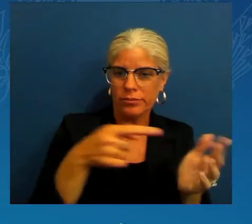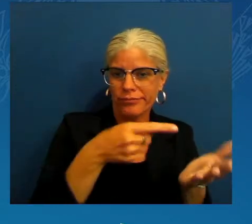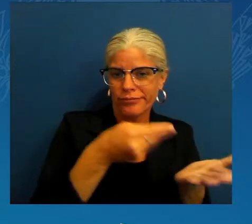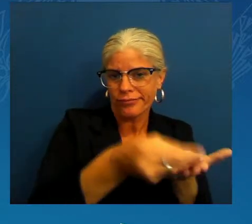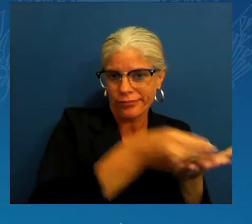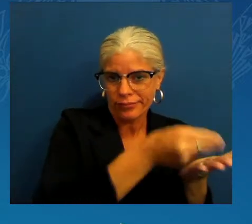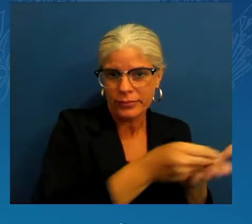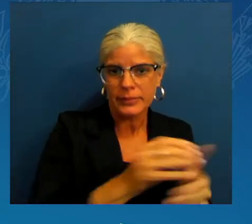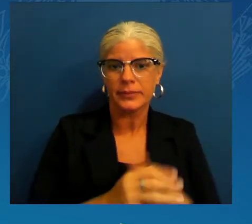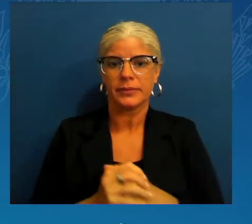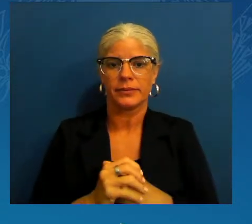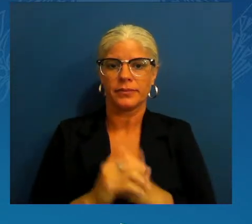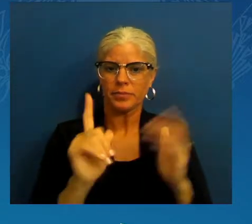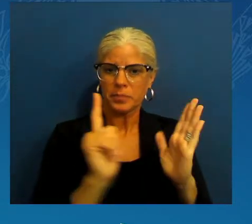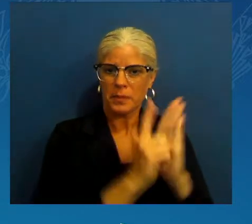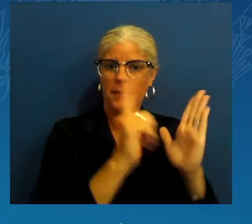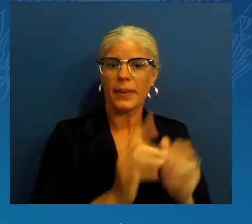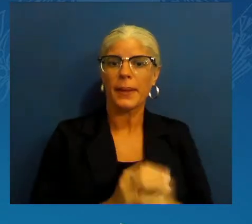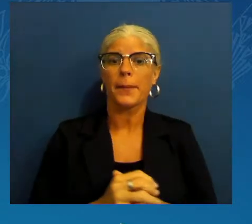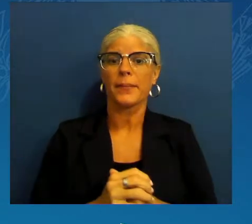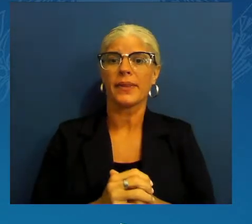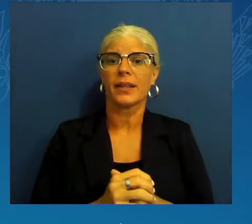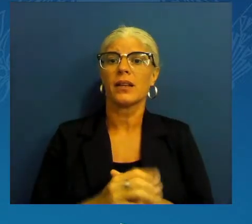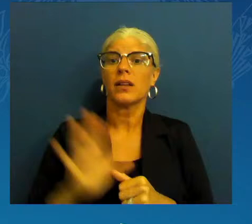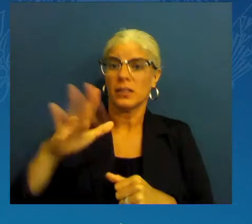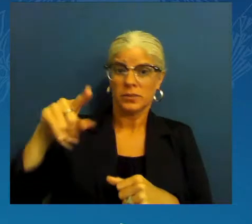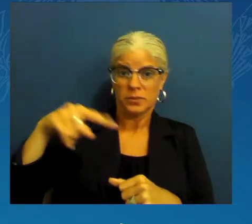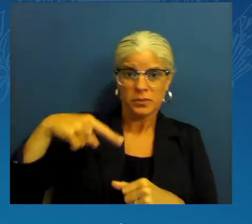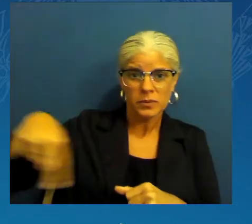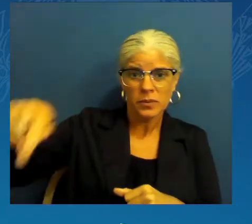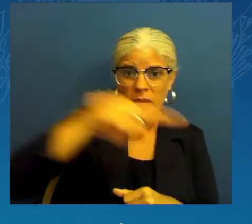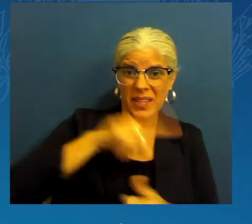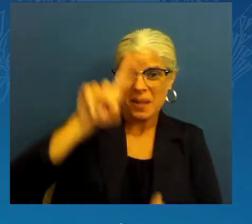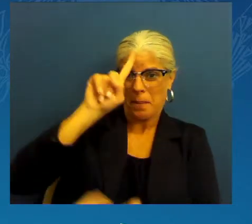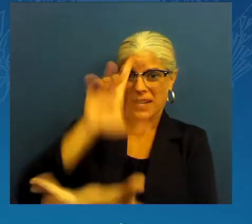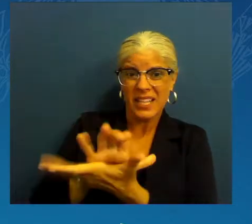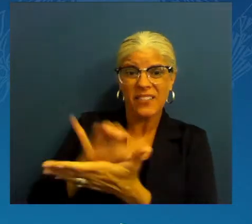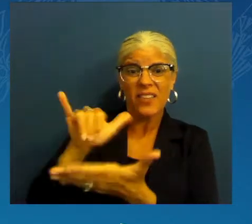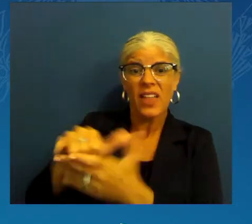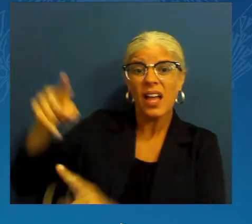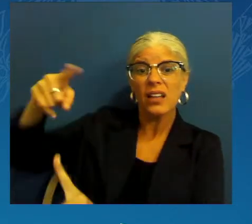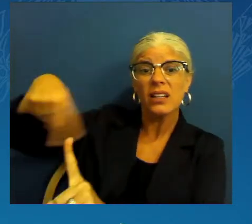will fight for a woman's right to choose --